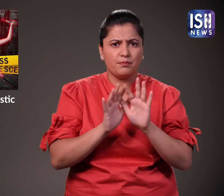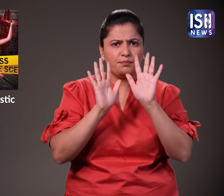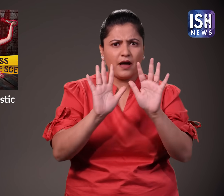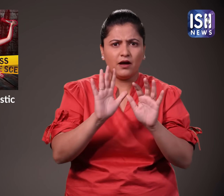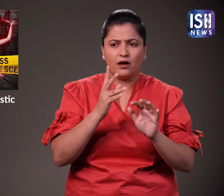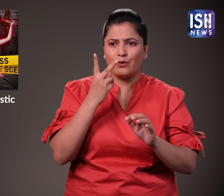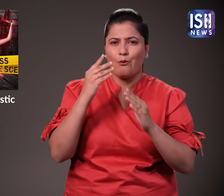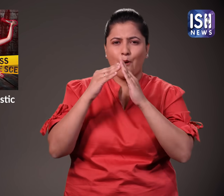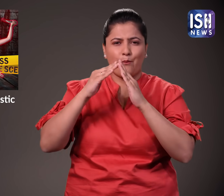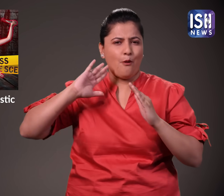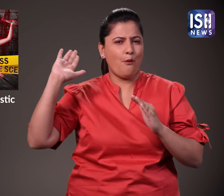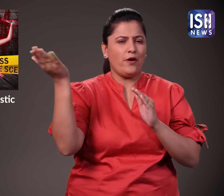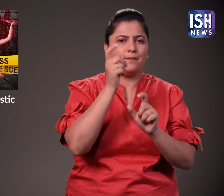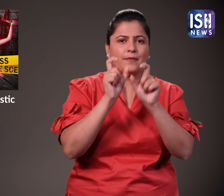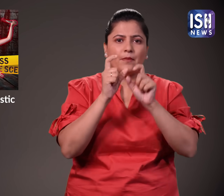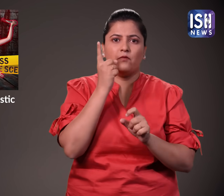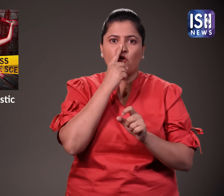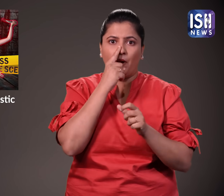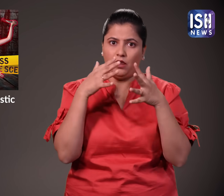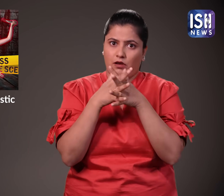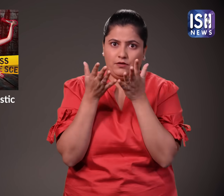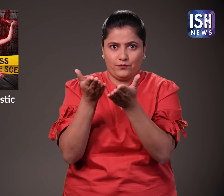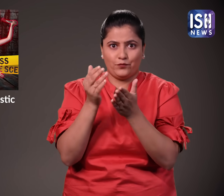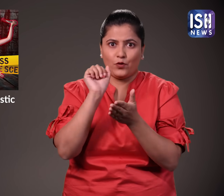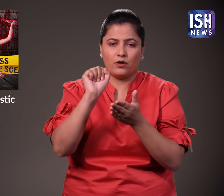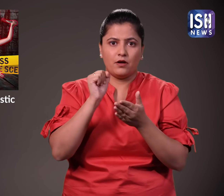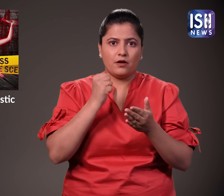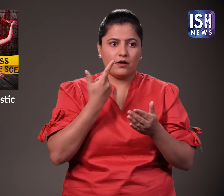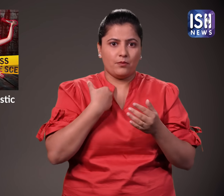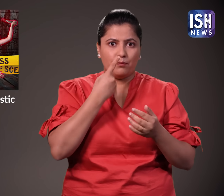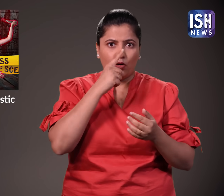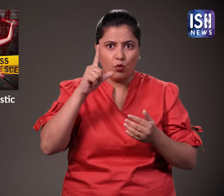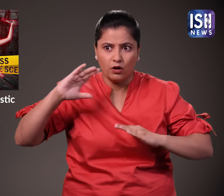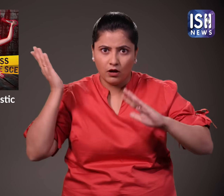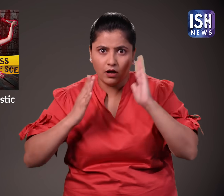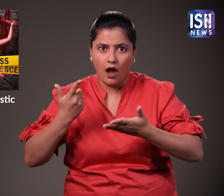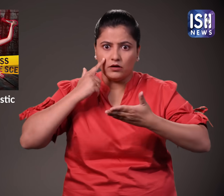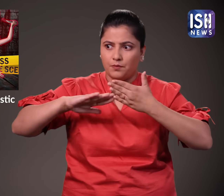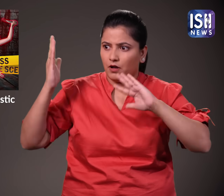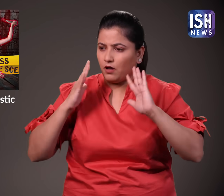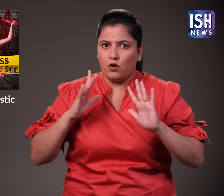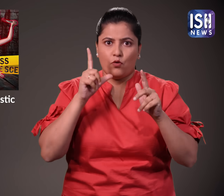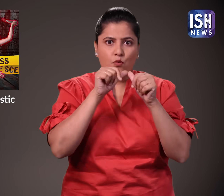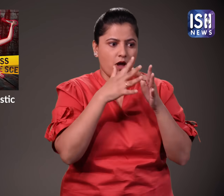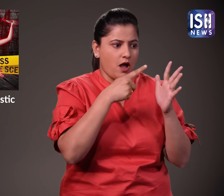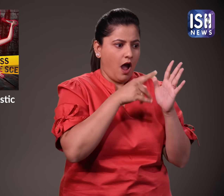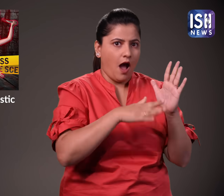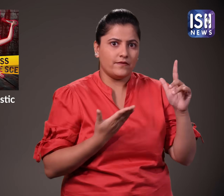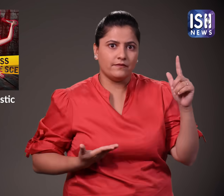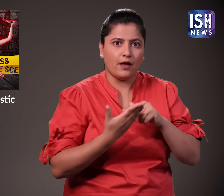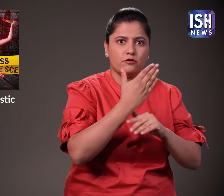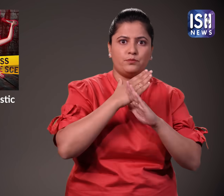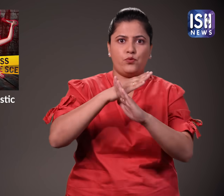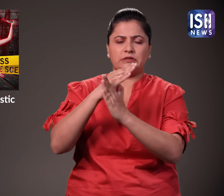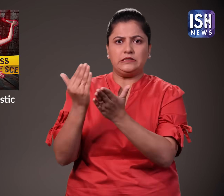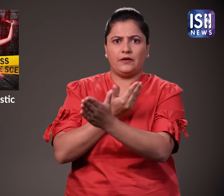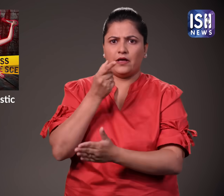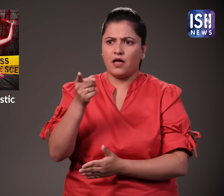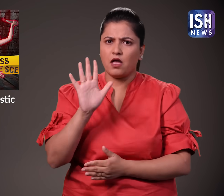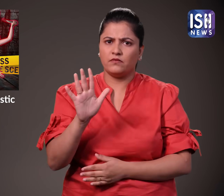India has strong laws protecting women against domestic violence and abuse.